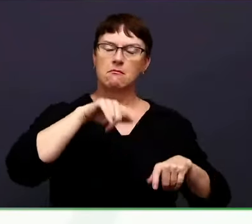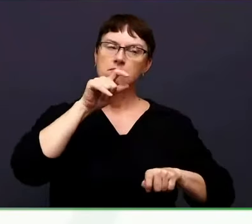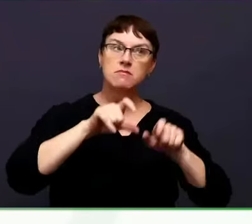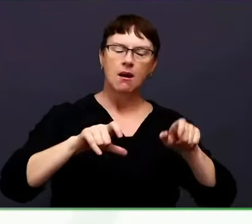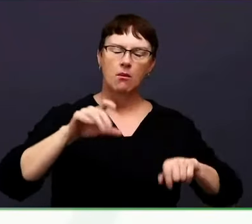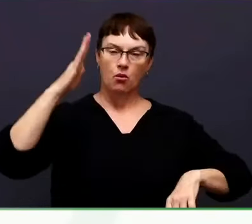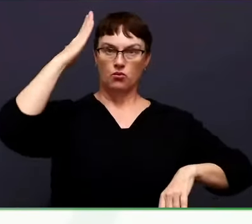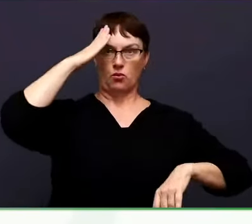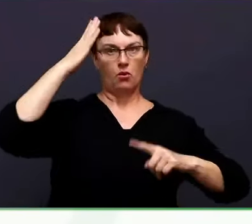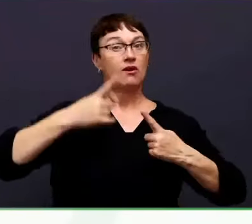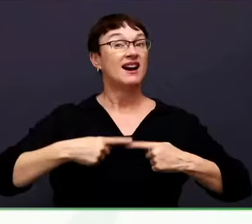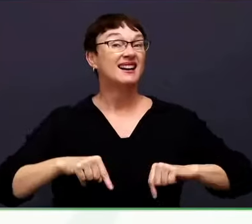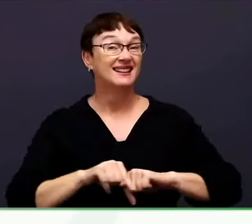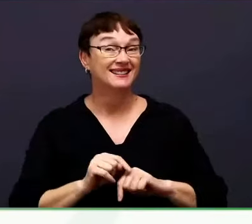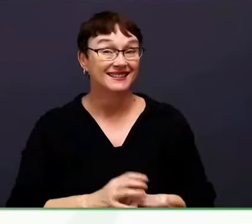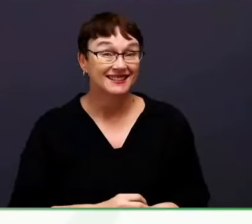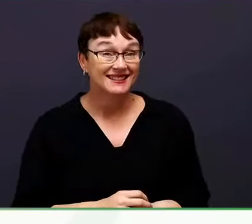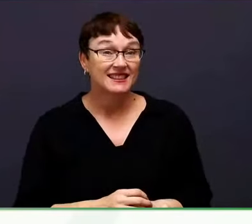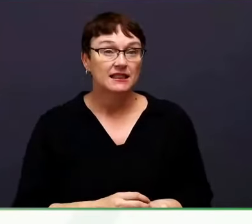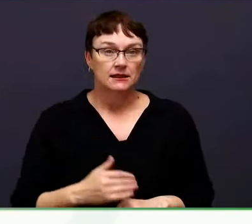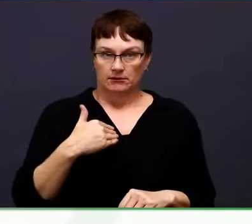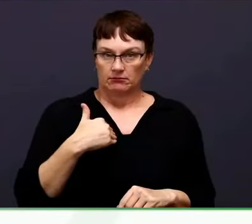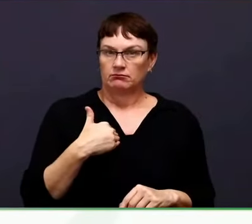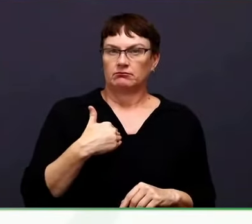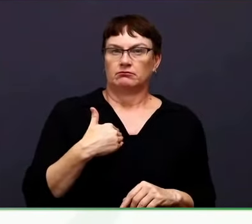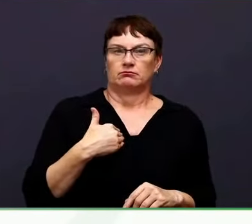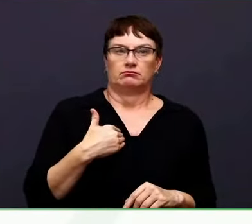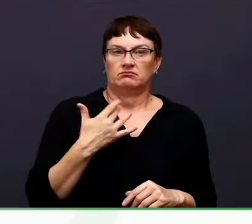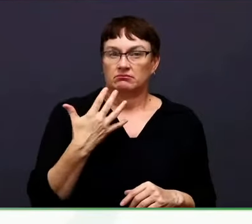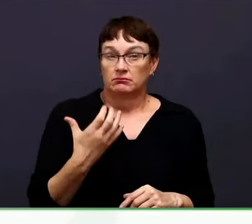He told them what we need.